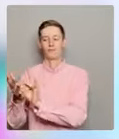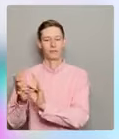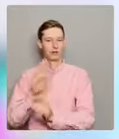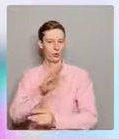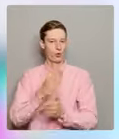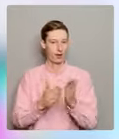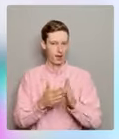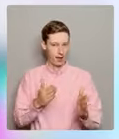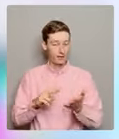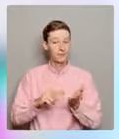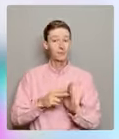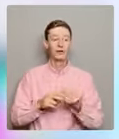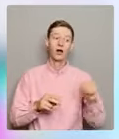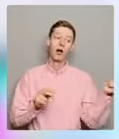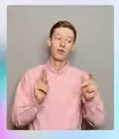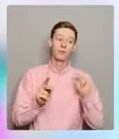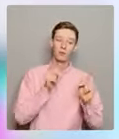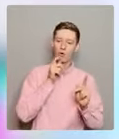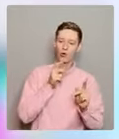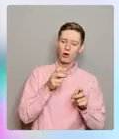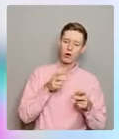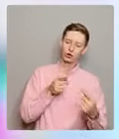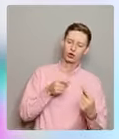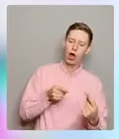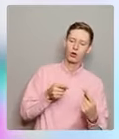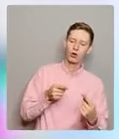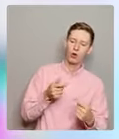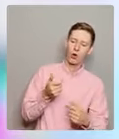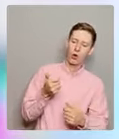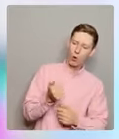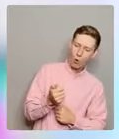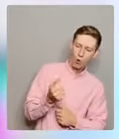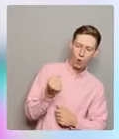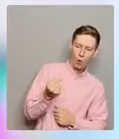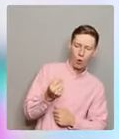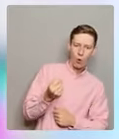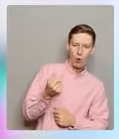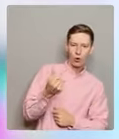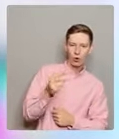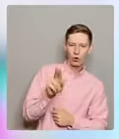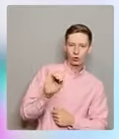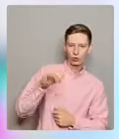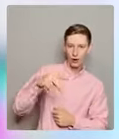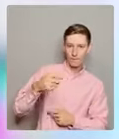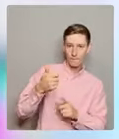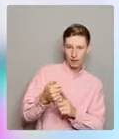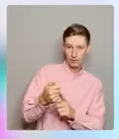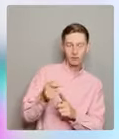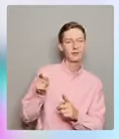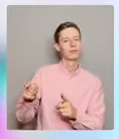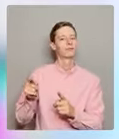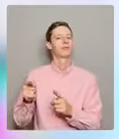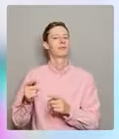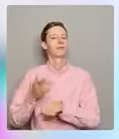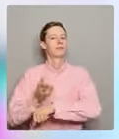So it also helped people, you know, that had difficulty holding a grip button consistently. And while those additions were targeted